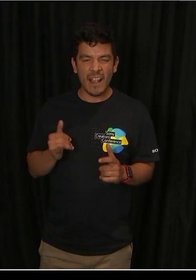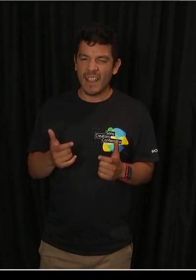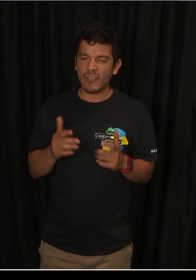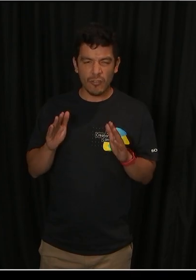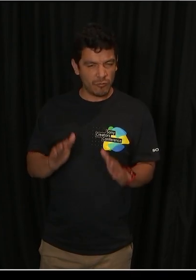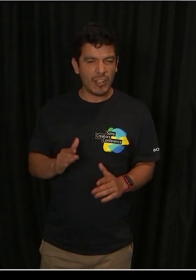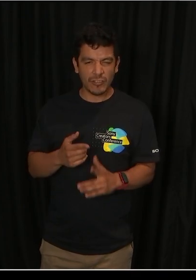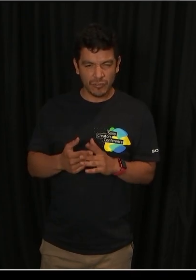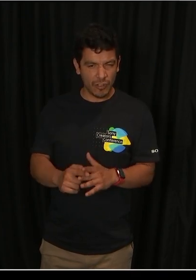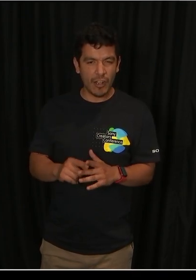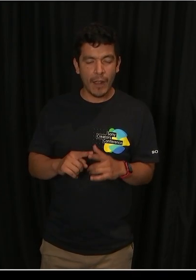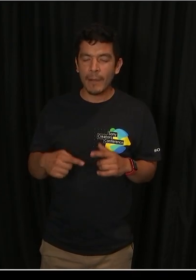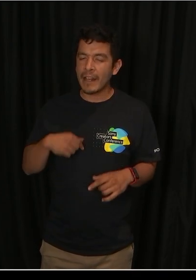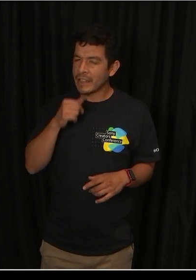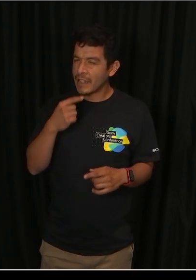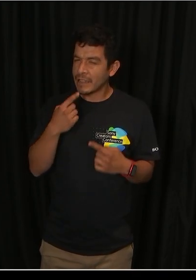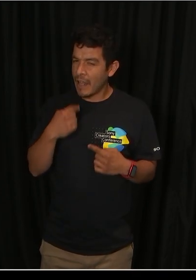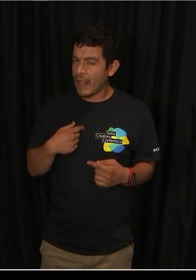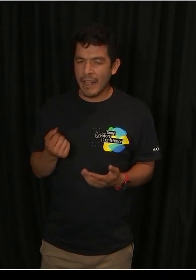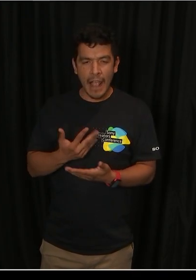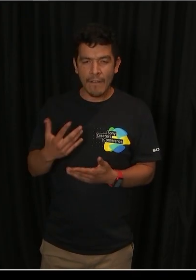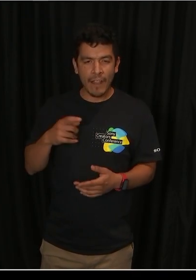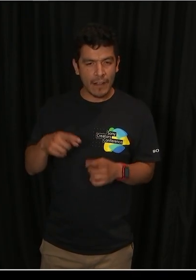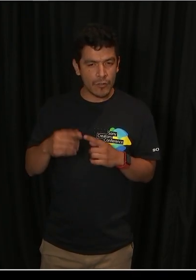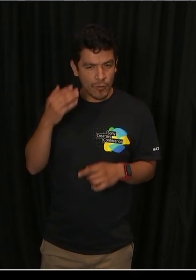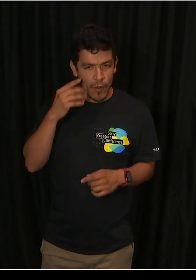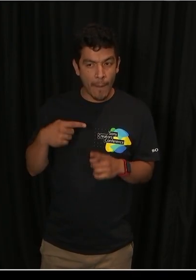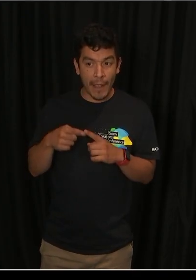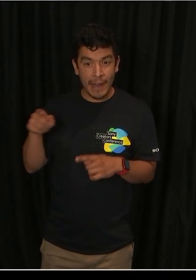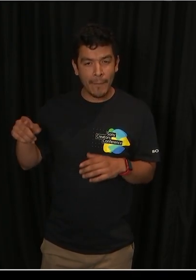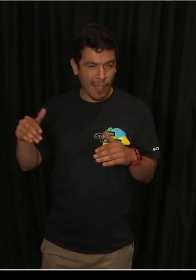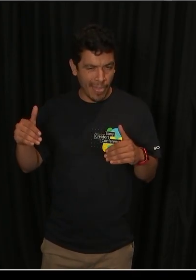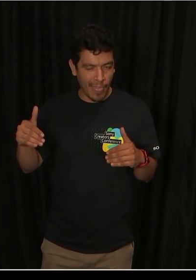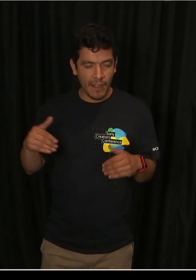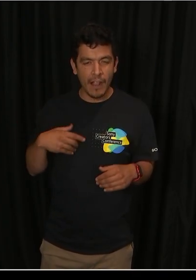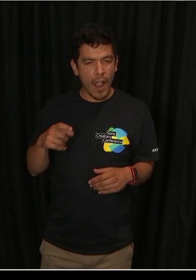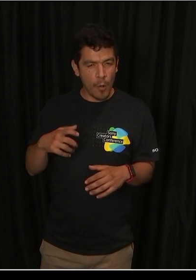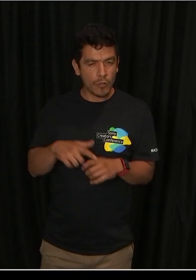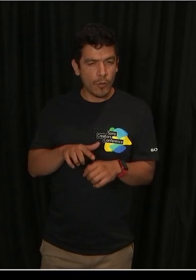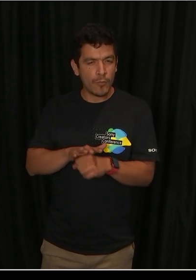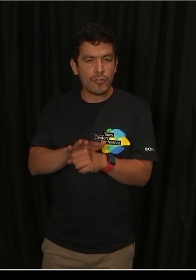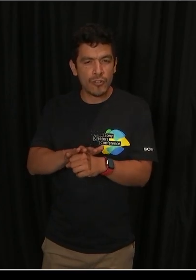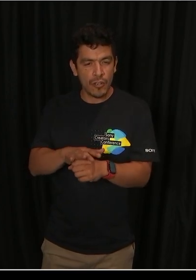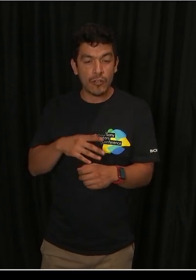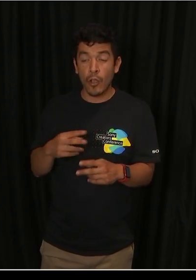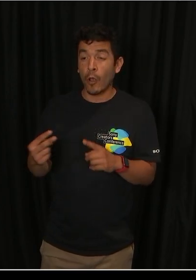but it didn't tell us everything we needed to know about him yet and we wanted to push it. So looking back at some of the reference art,